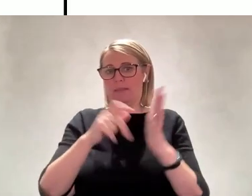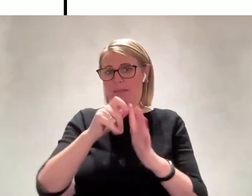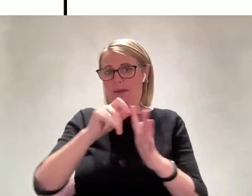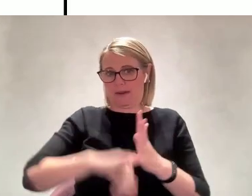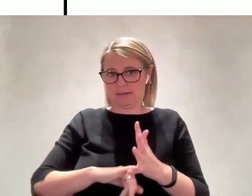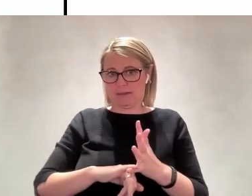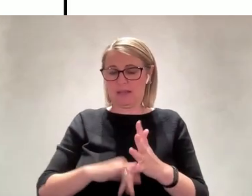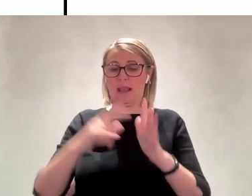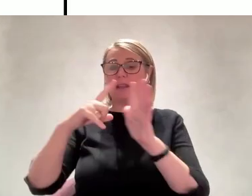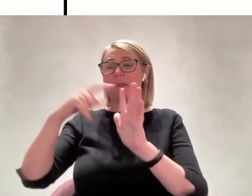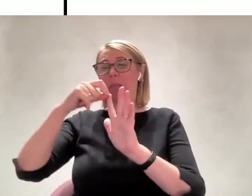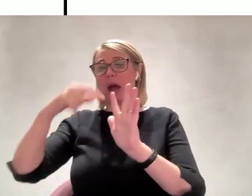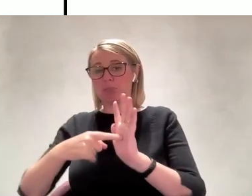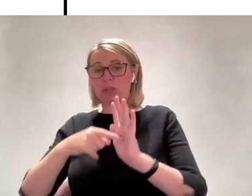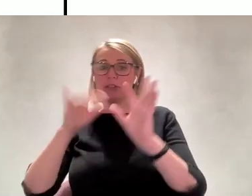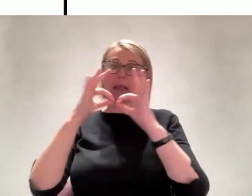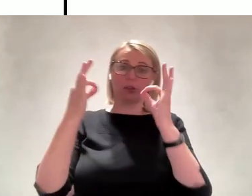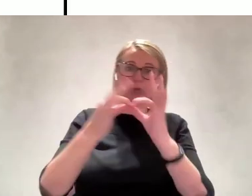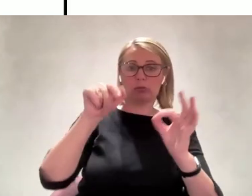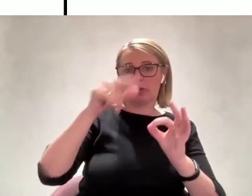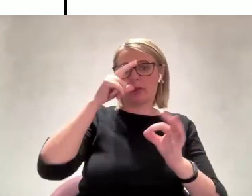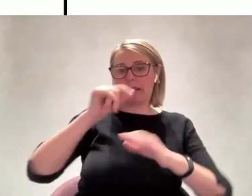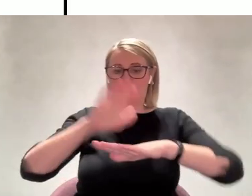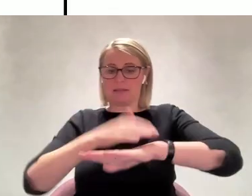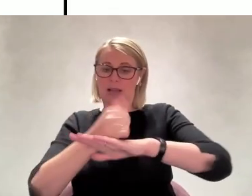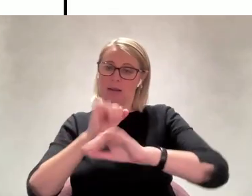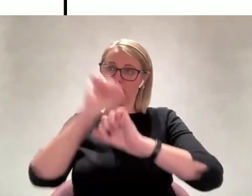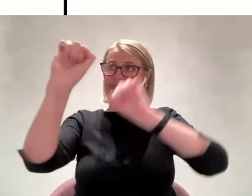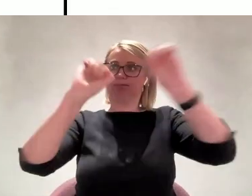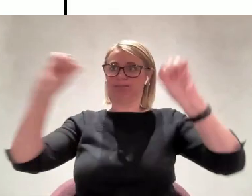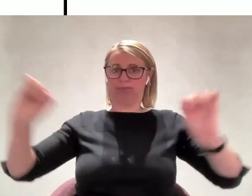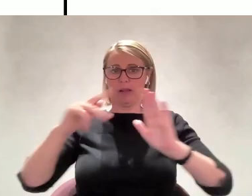And departments and agencies can choose to set their own policies